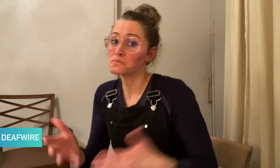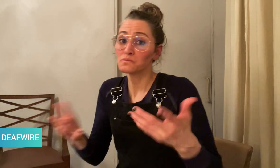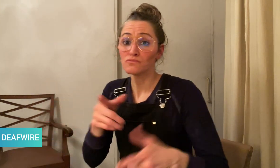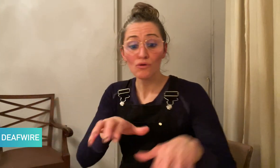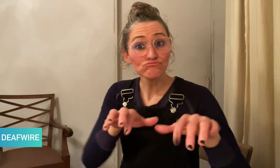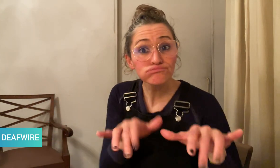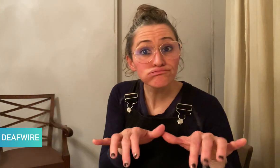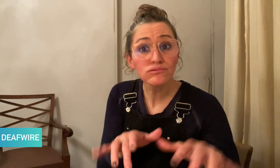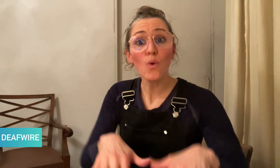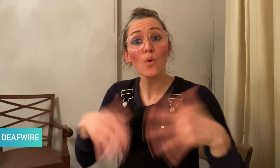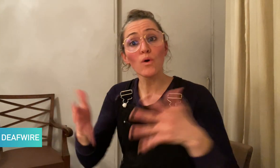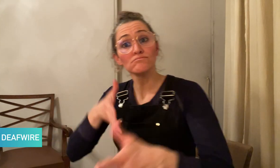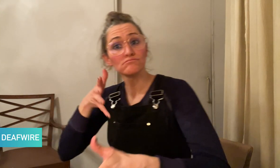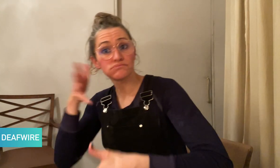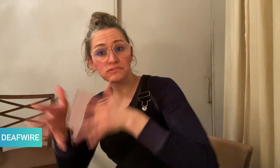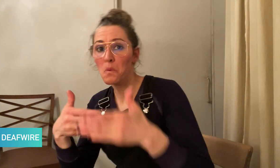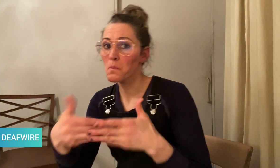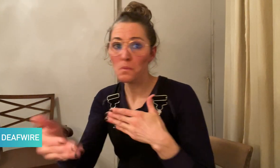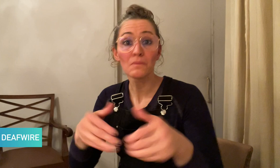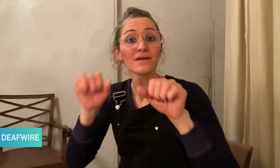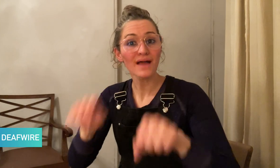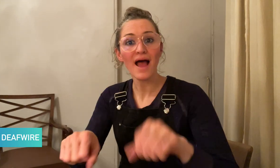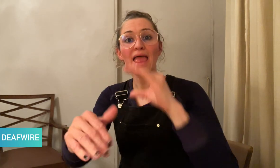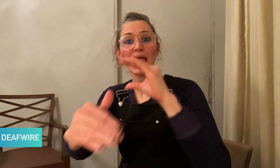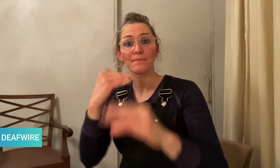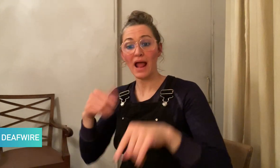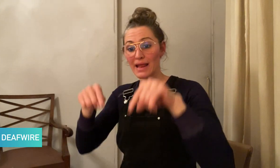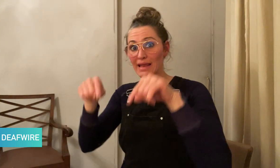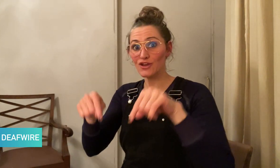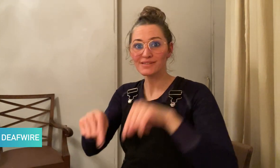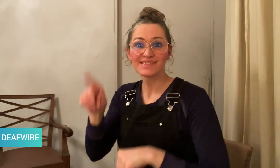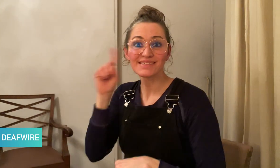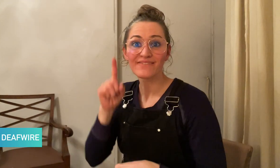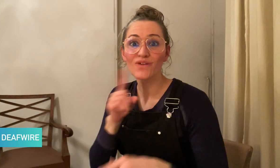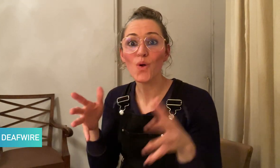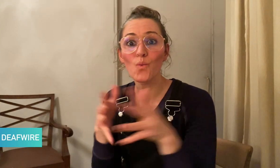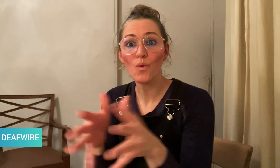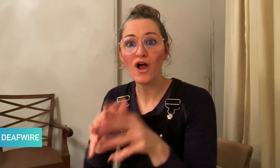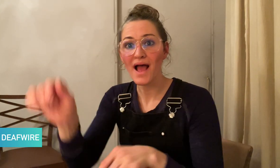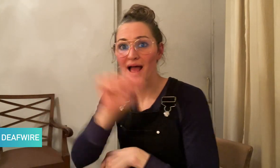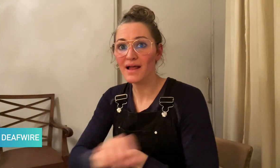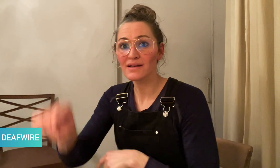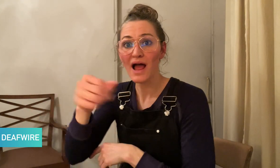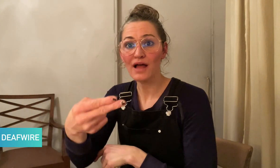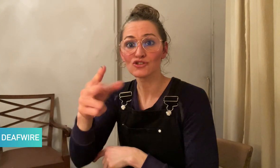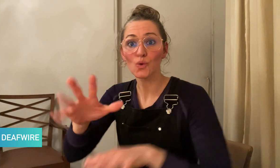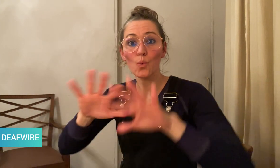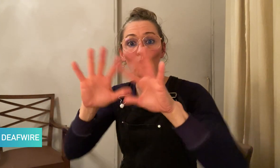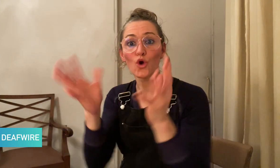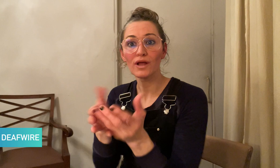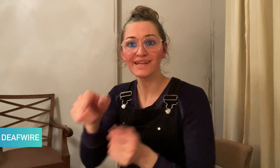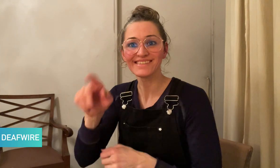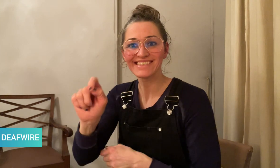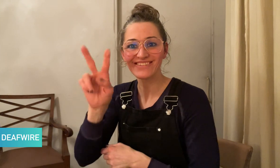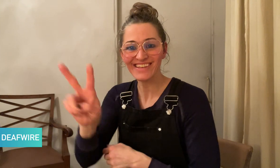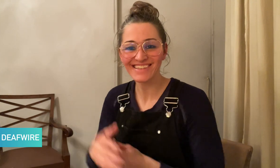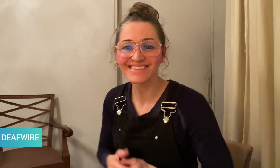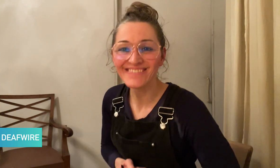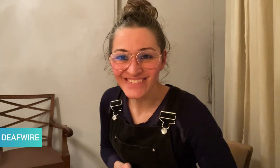in landscape format to deafwire@h3world.tv.